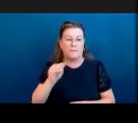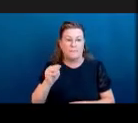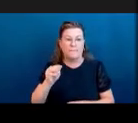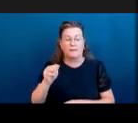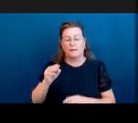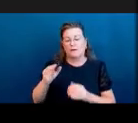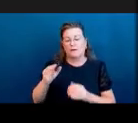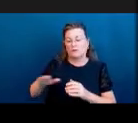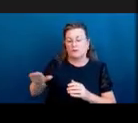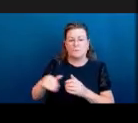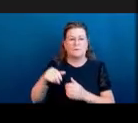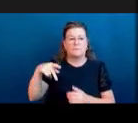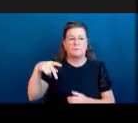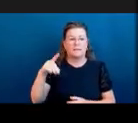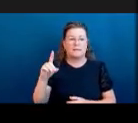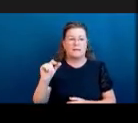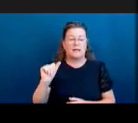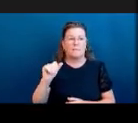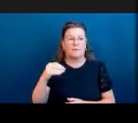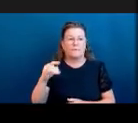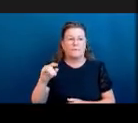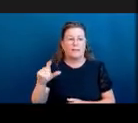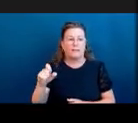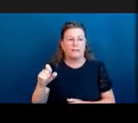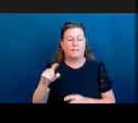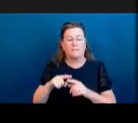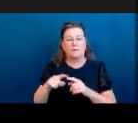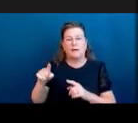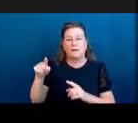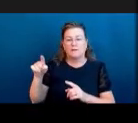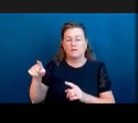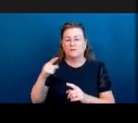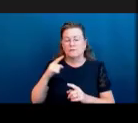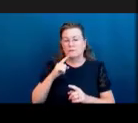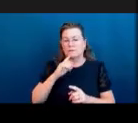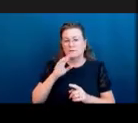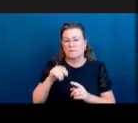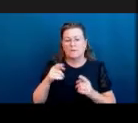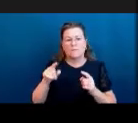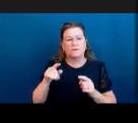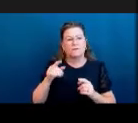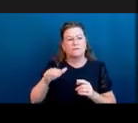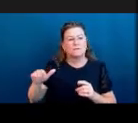more specifically, but she talks about when children feel she has